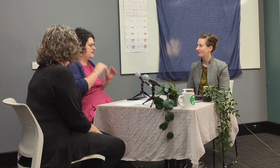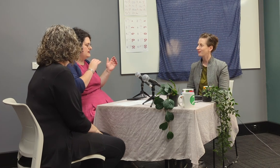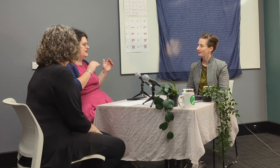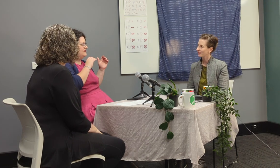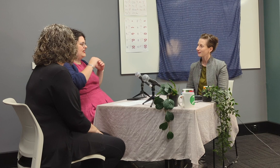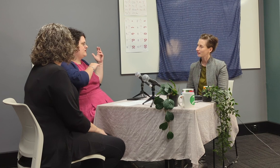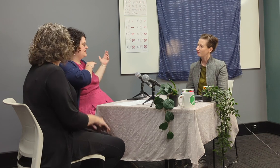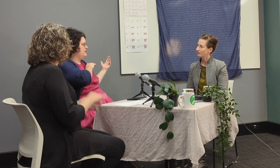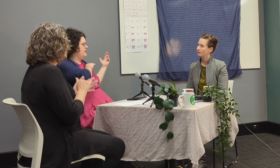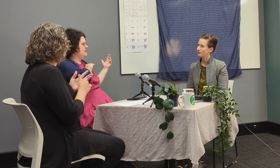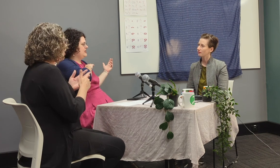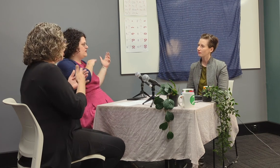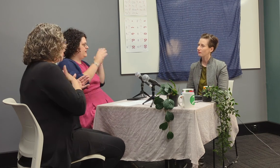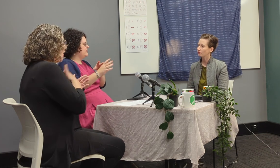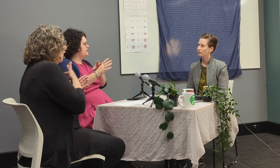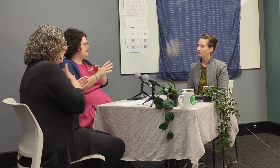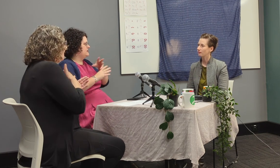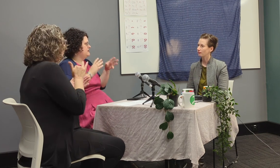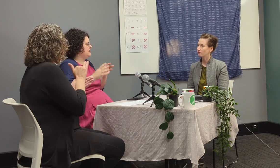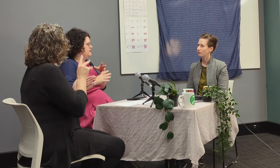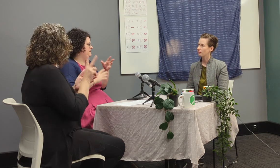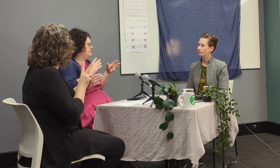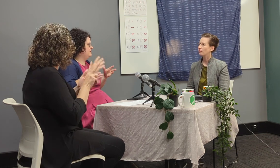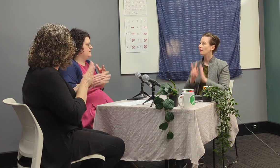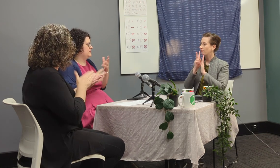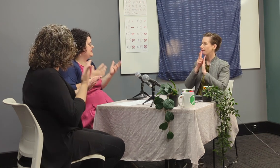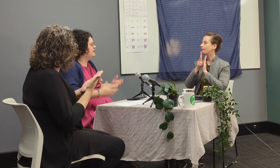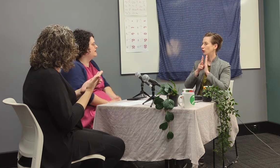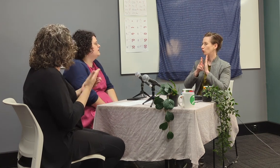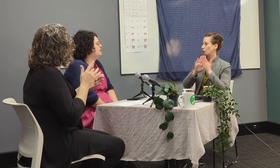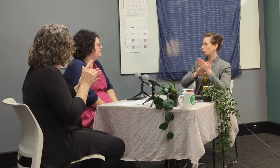G: Are these live translations on a stage or video translations of official material?